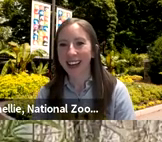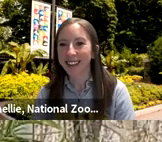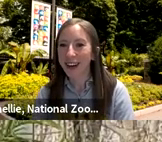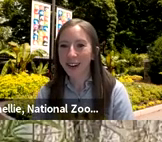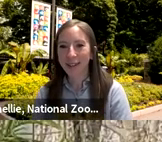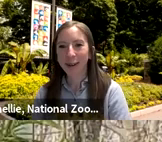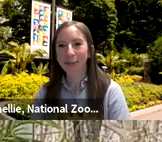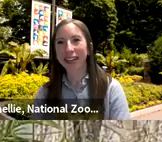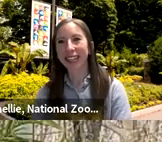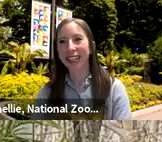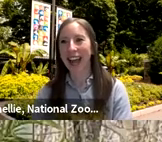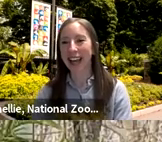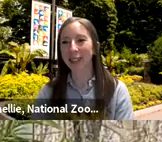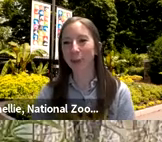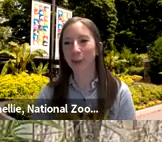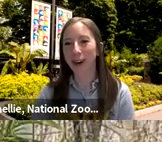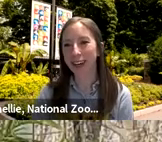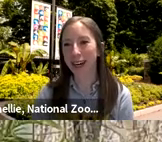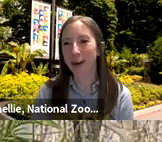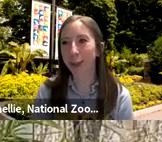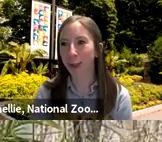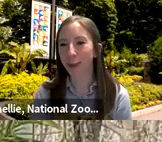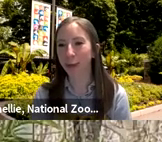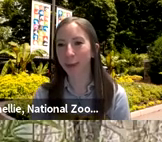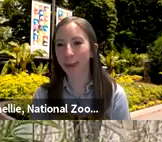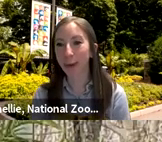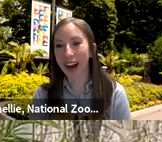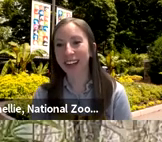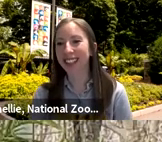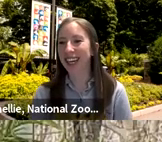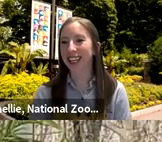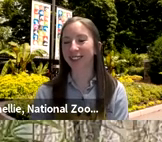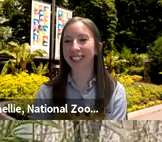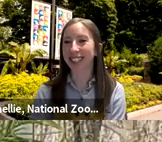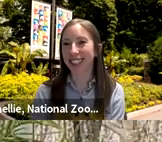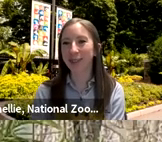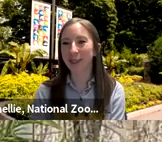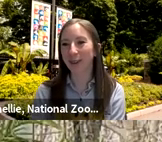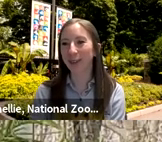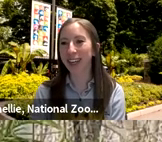[Shellie] Hello everybody and welcome to the "Wild Side of STEAM," where